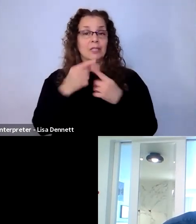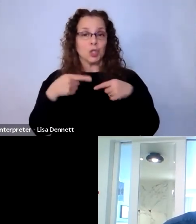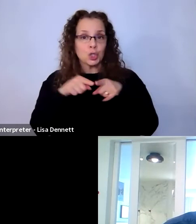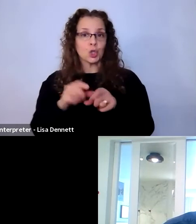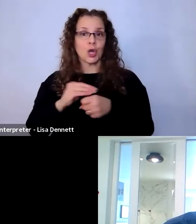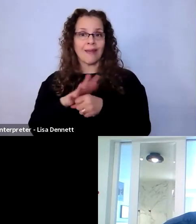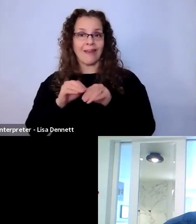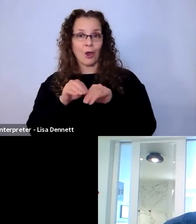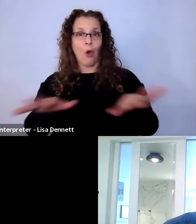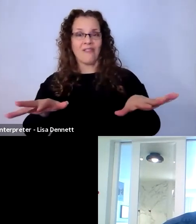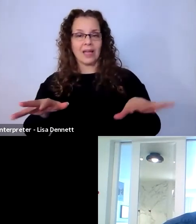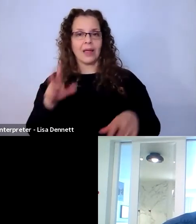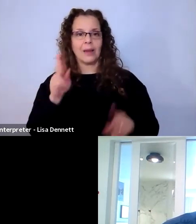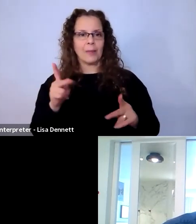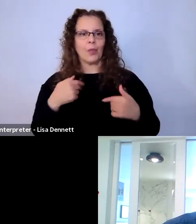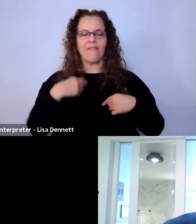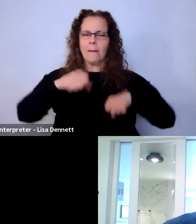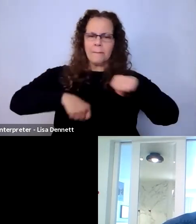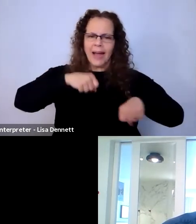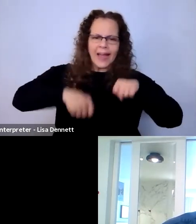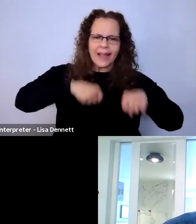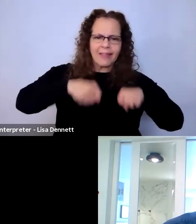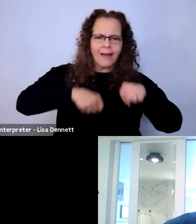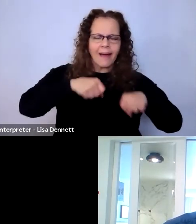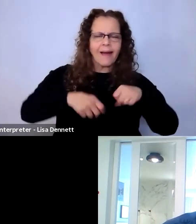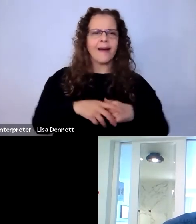people were holding like a bond and things like that to raise visibility.